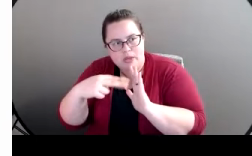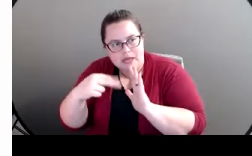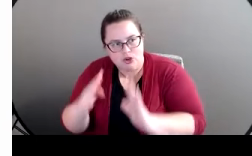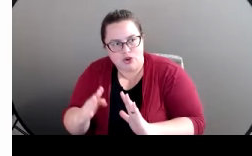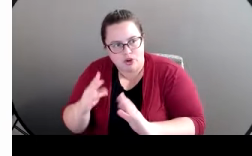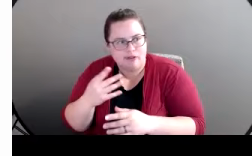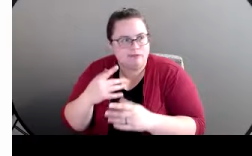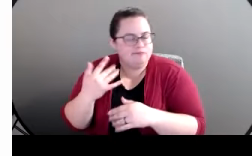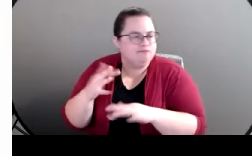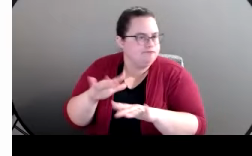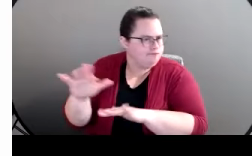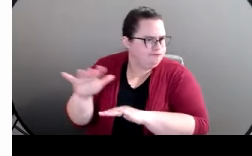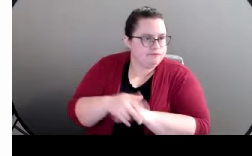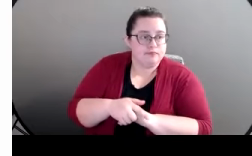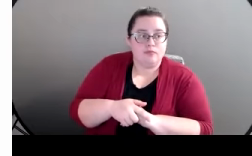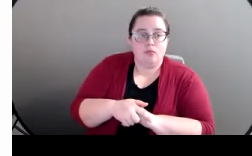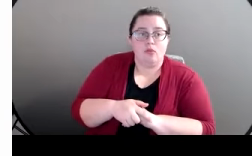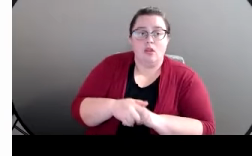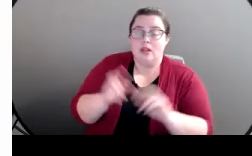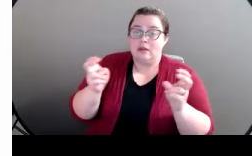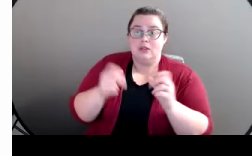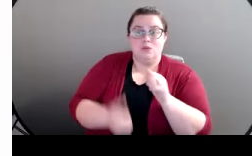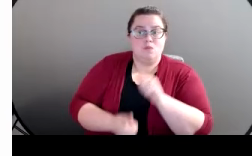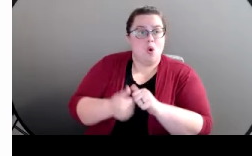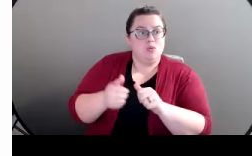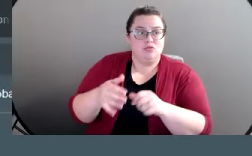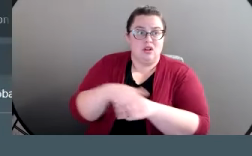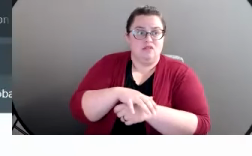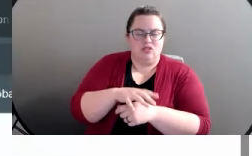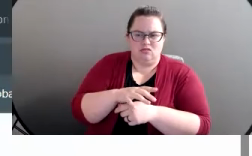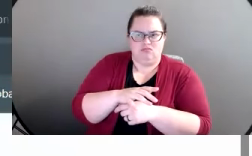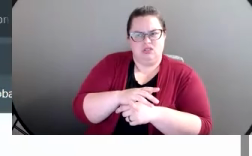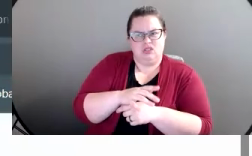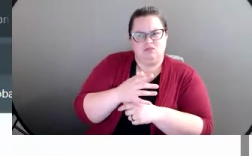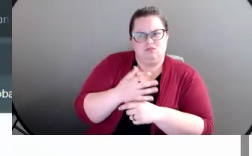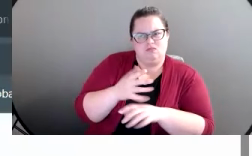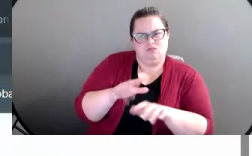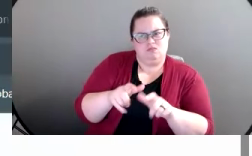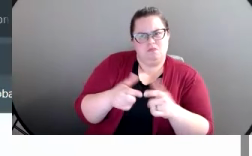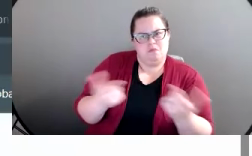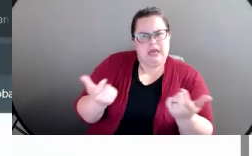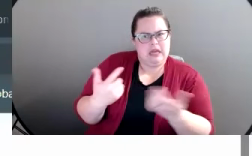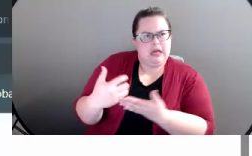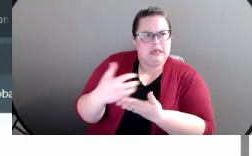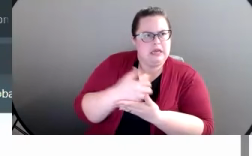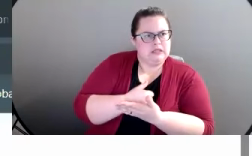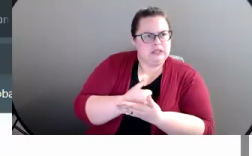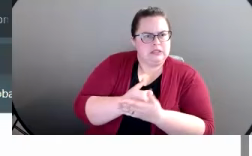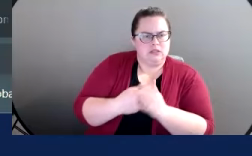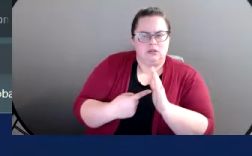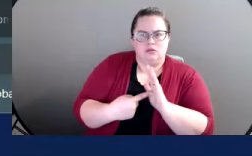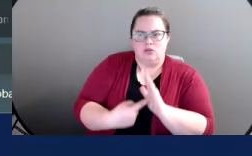The subjects that are most covered in here, it's a pretty big collection, actually. Let me open this up. I linked to the old one.